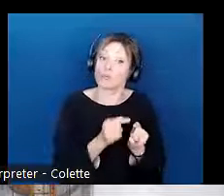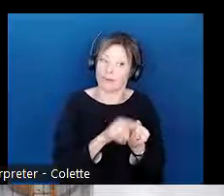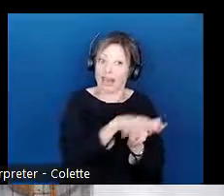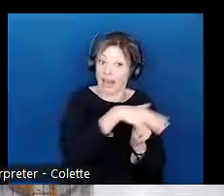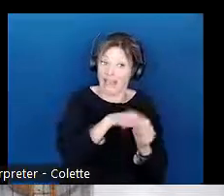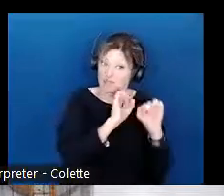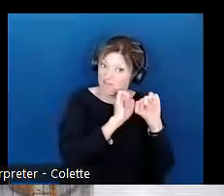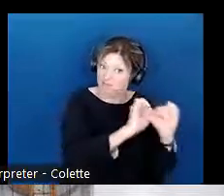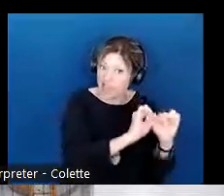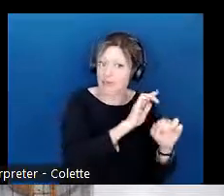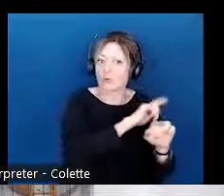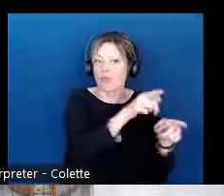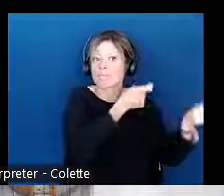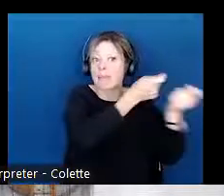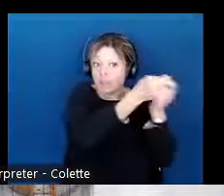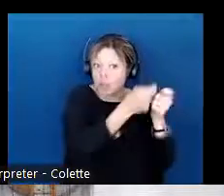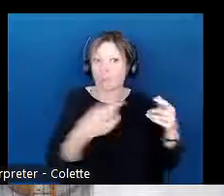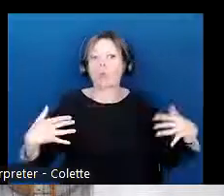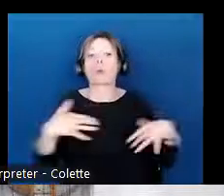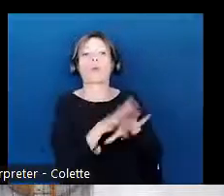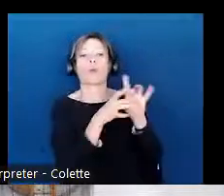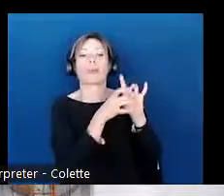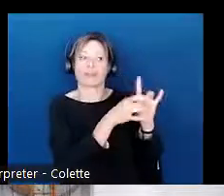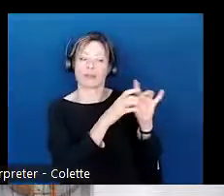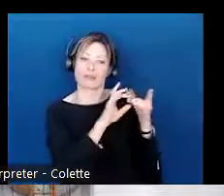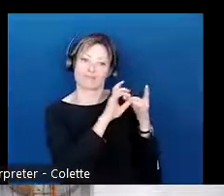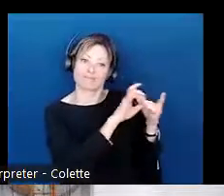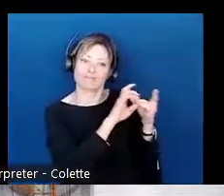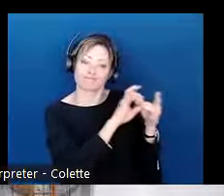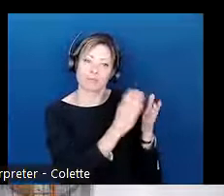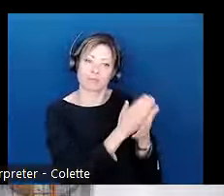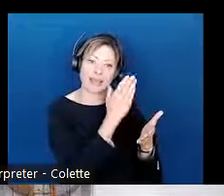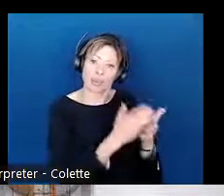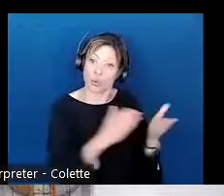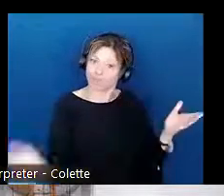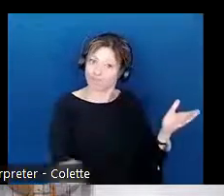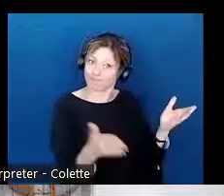um but we work with them to help you know the public enjoyment of it through Heathland